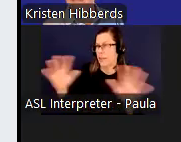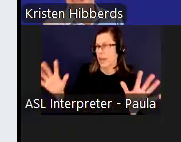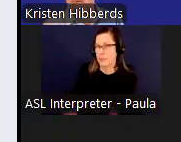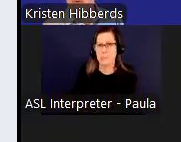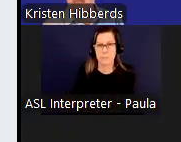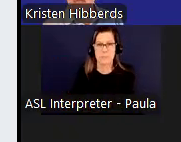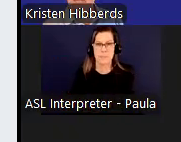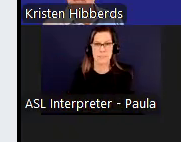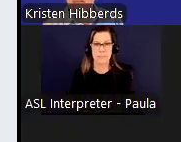No problem.